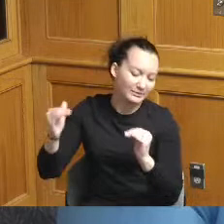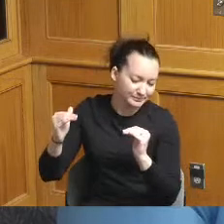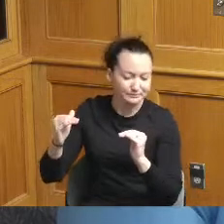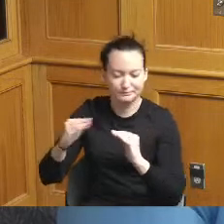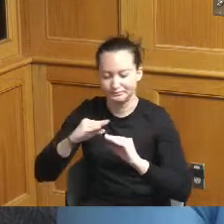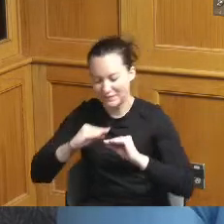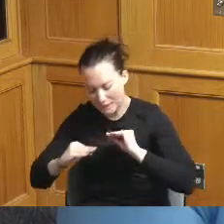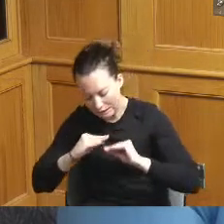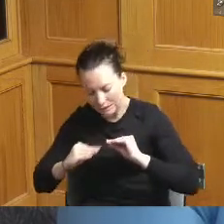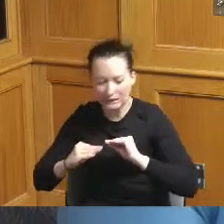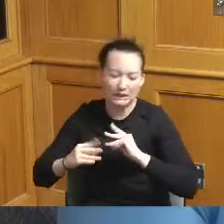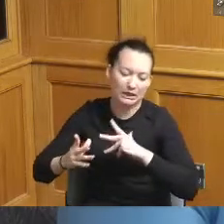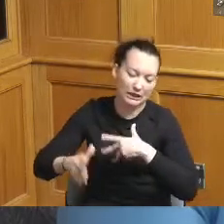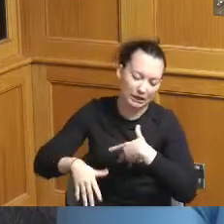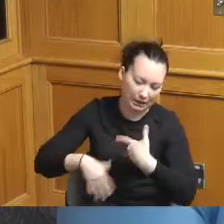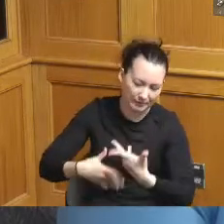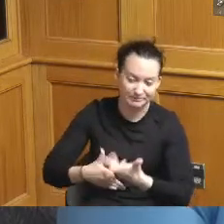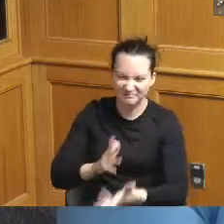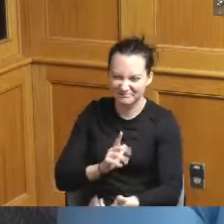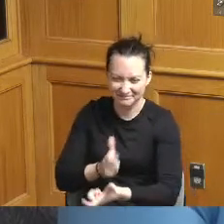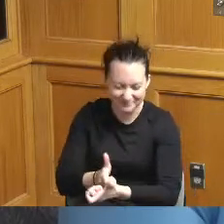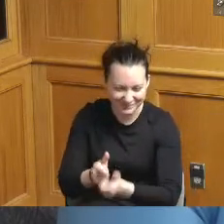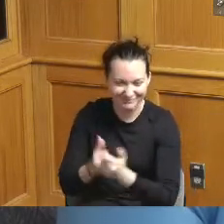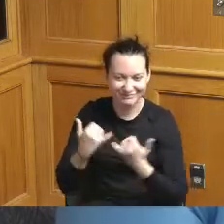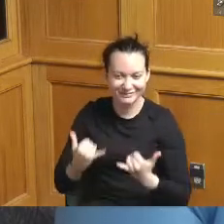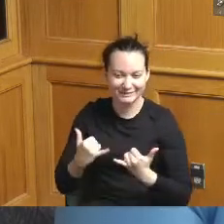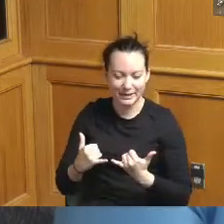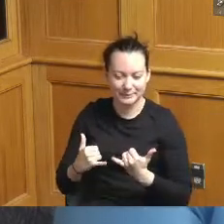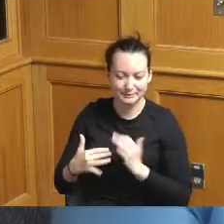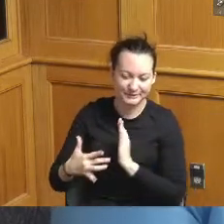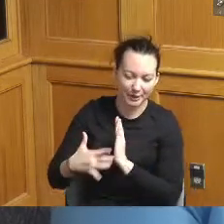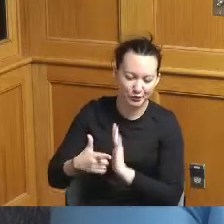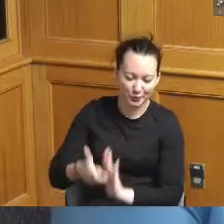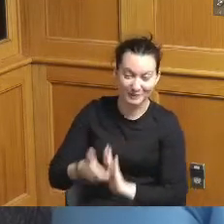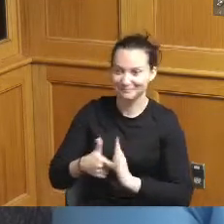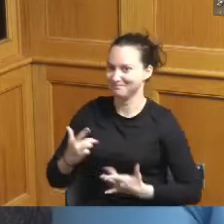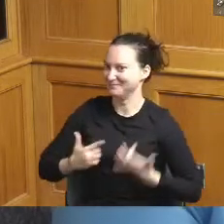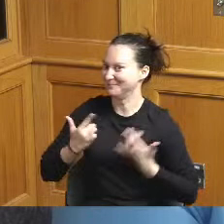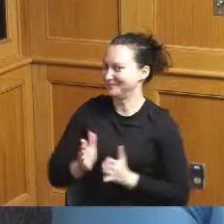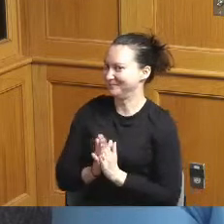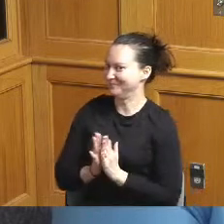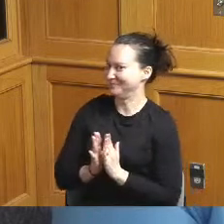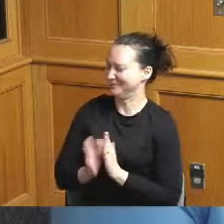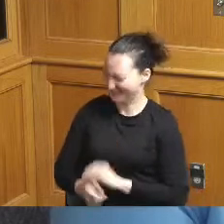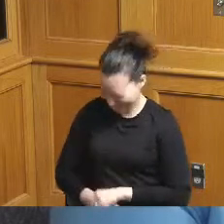bring us up to speed with today's society yes we're very excited about it thank you very much